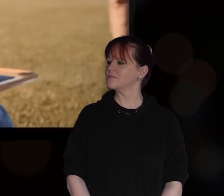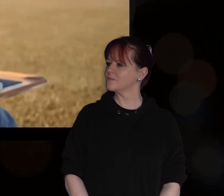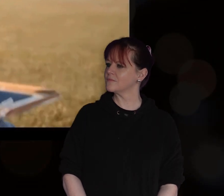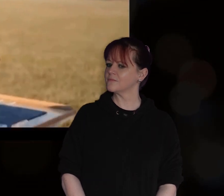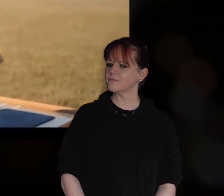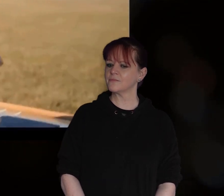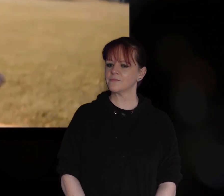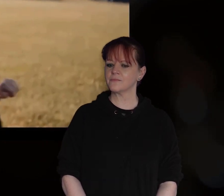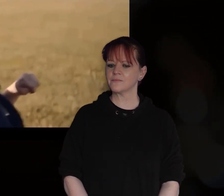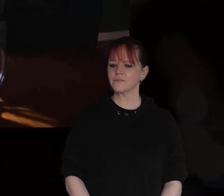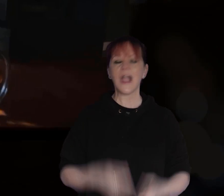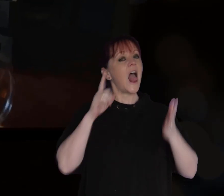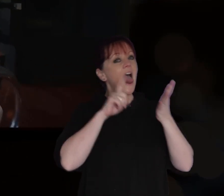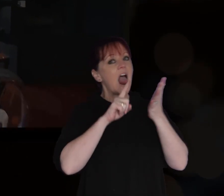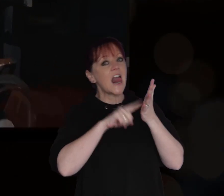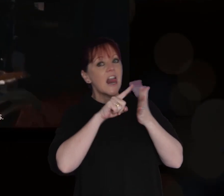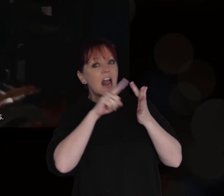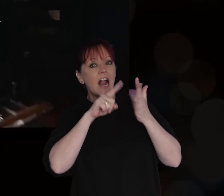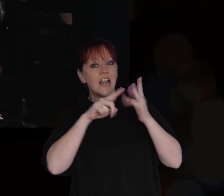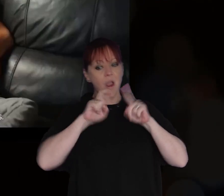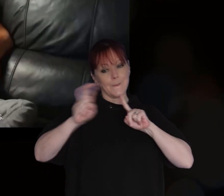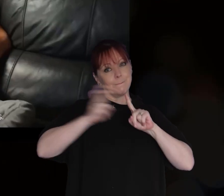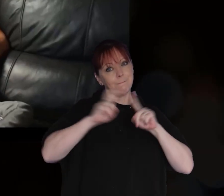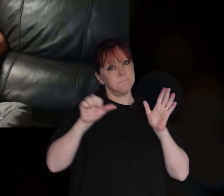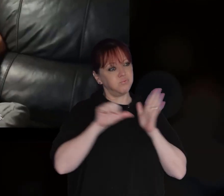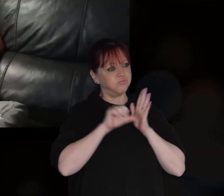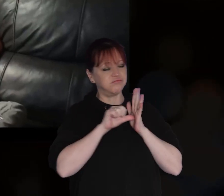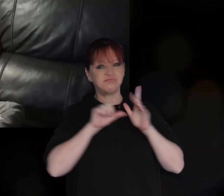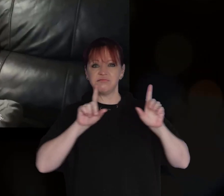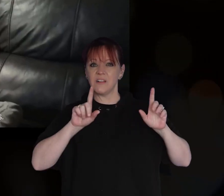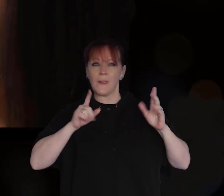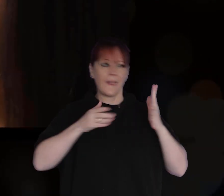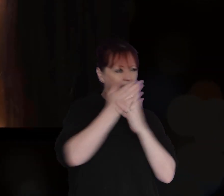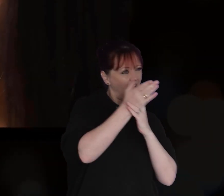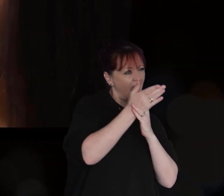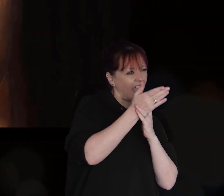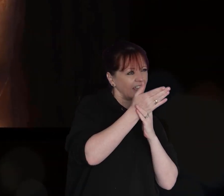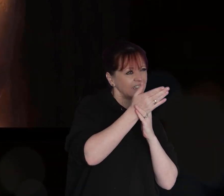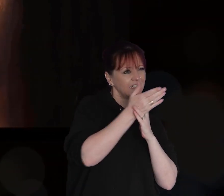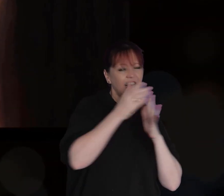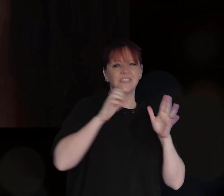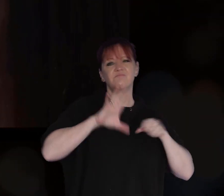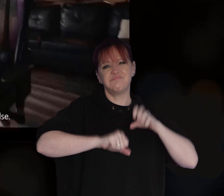Leo has issues with his motor ability, he doesn't have access to a lot of things. There's so many disabled people